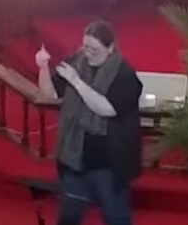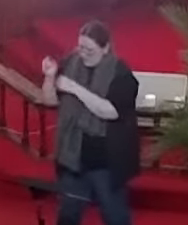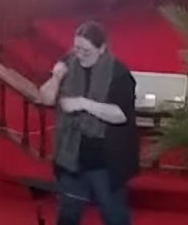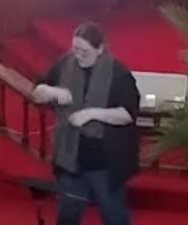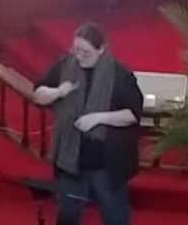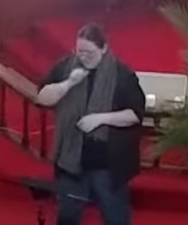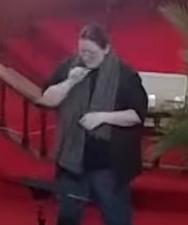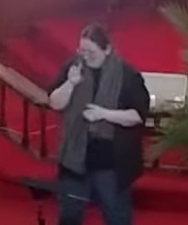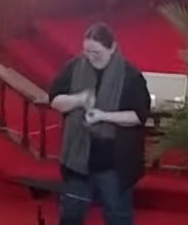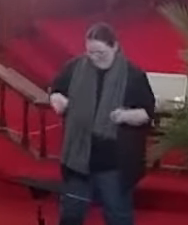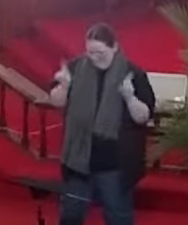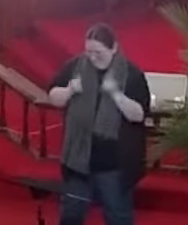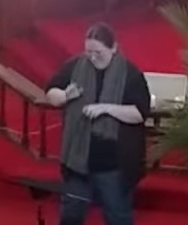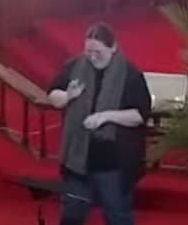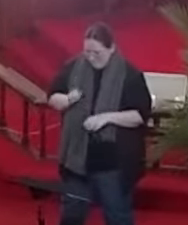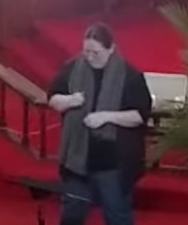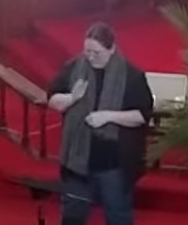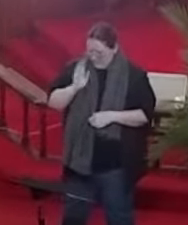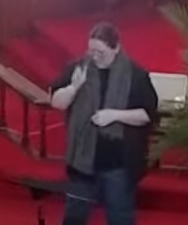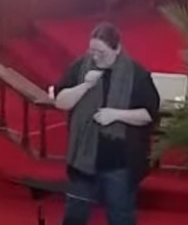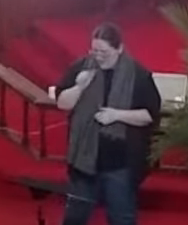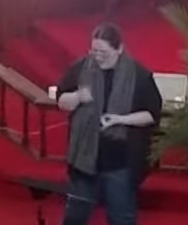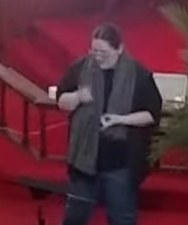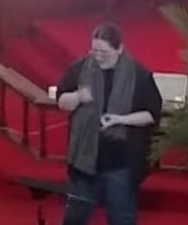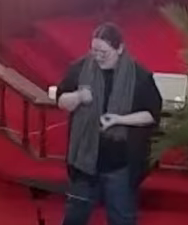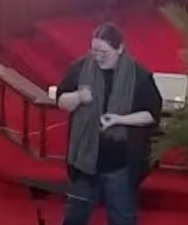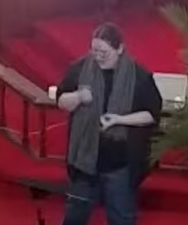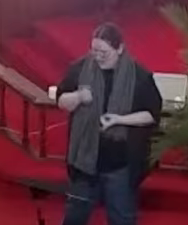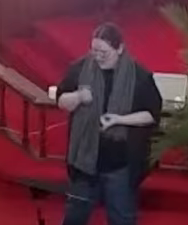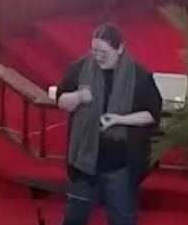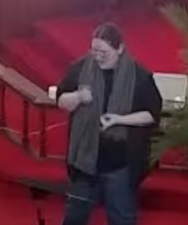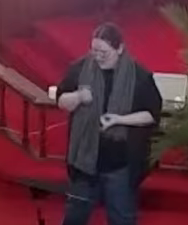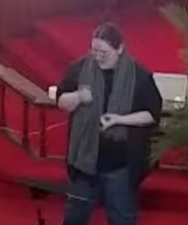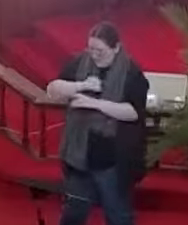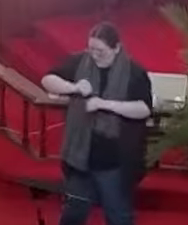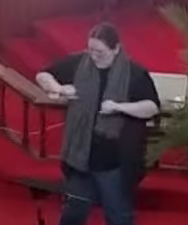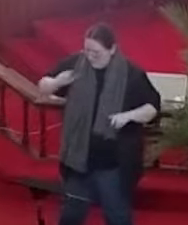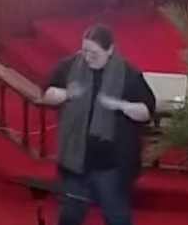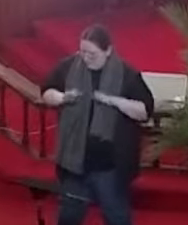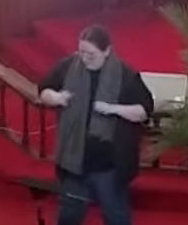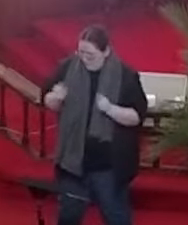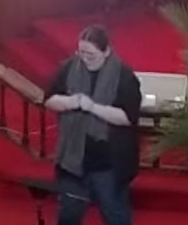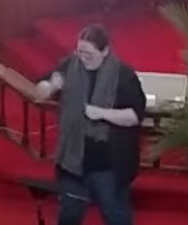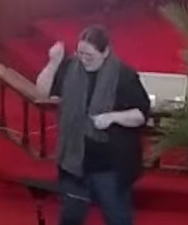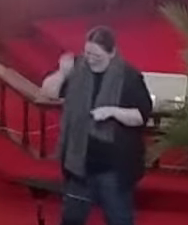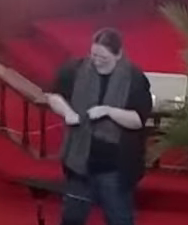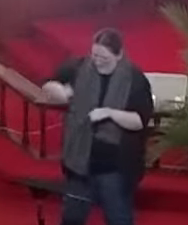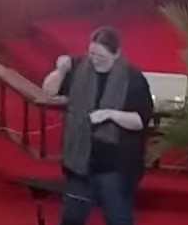would somehow undo itself. I heard the Earth vibrate with each blow,